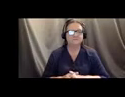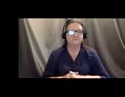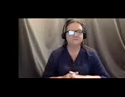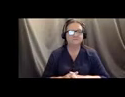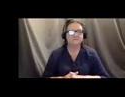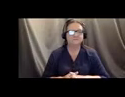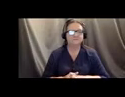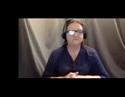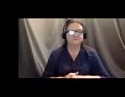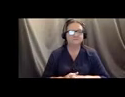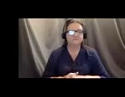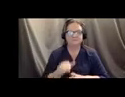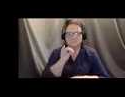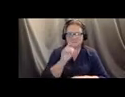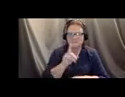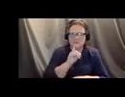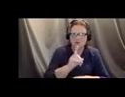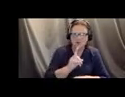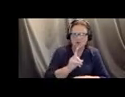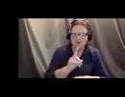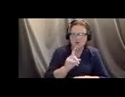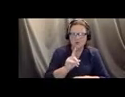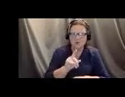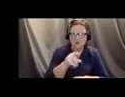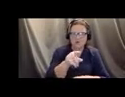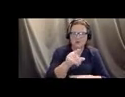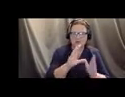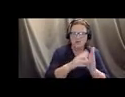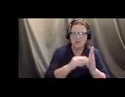I'm not sure if I -- this copied appropriately.